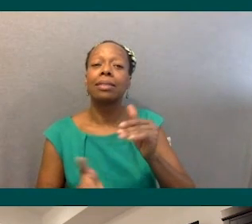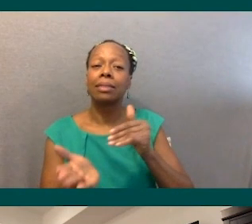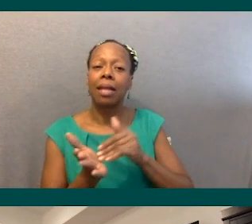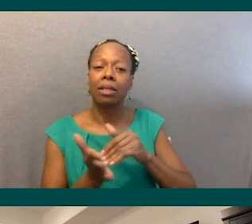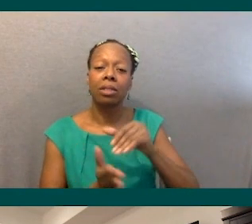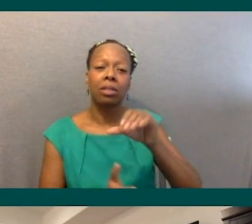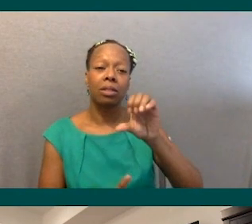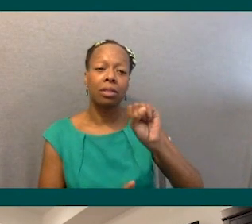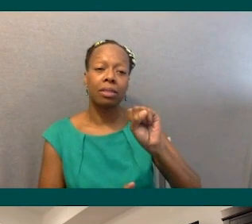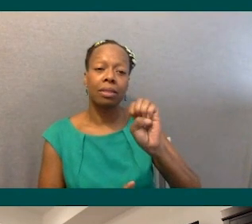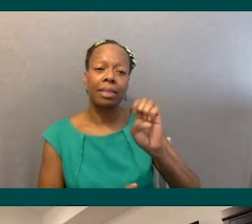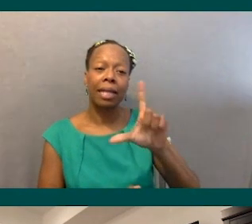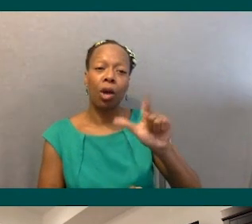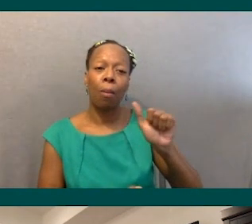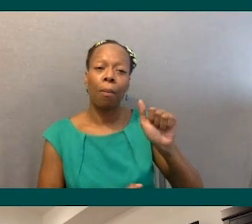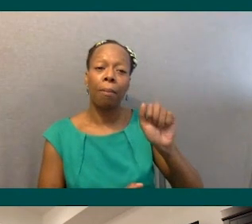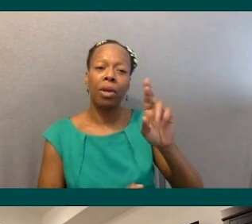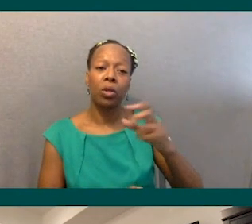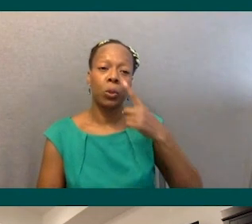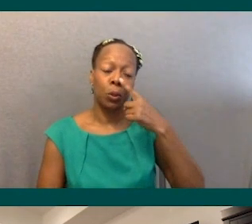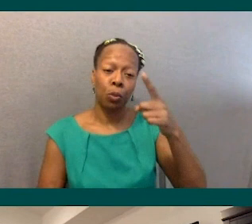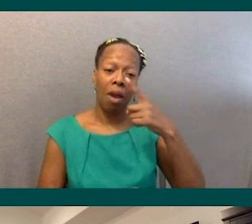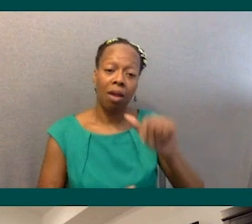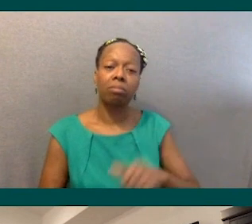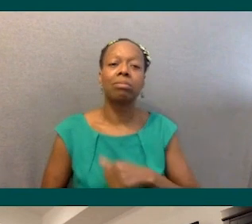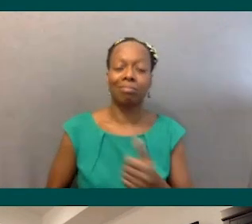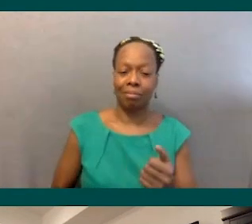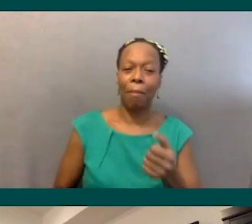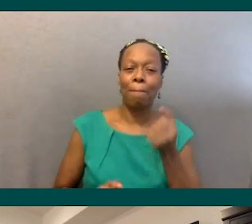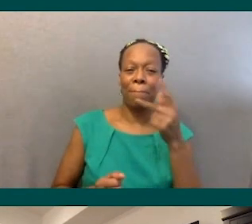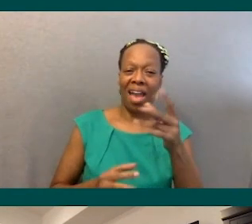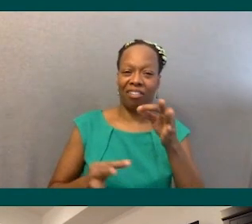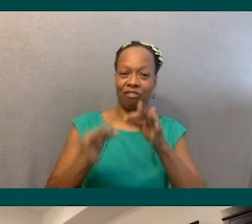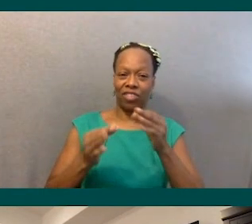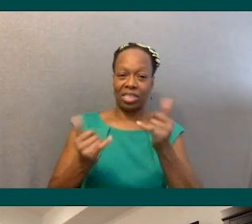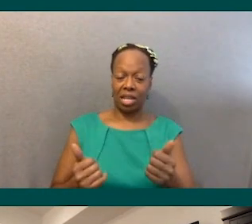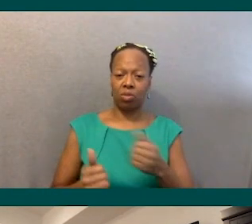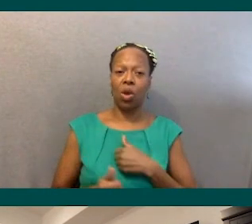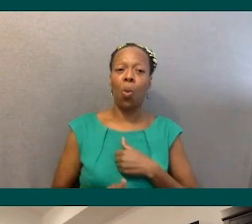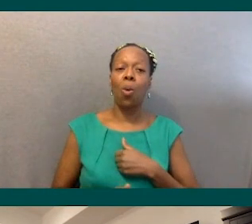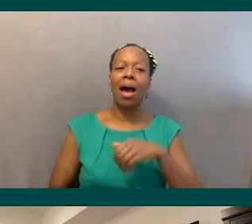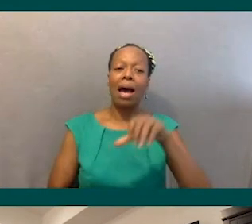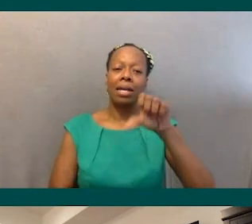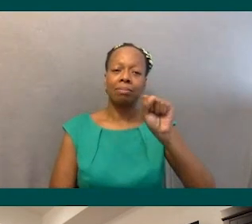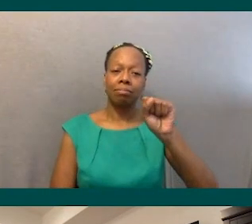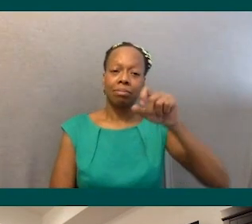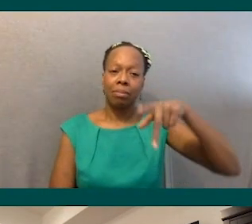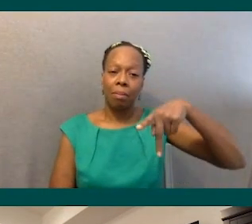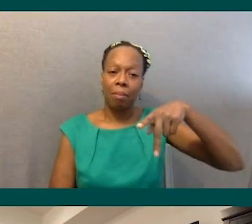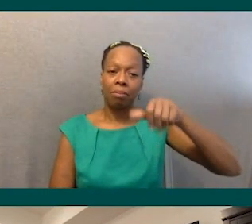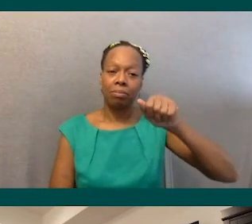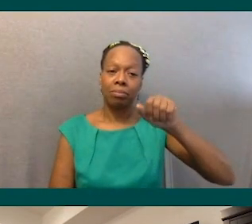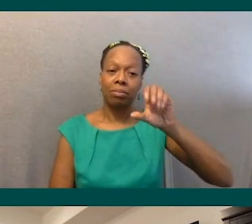, so spasticity can impact on movement or sometimes function,